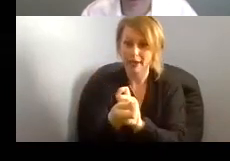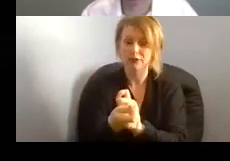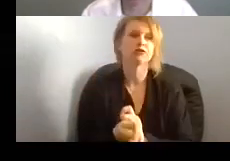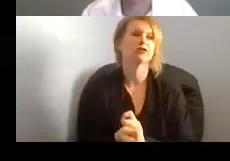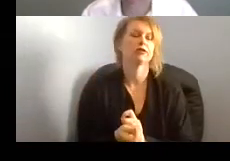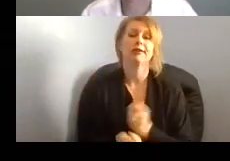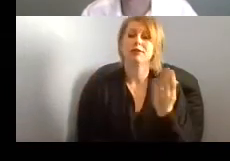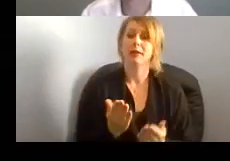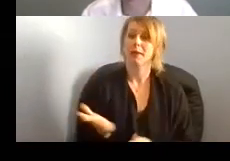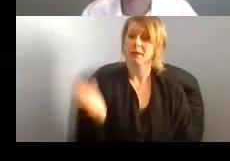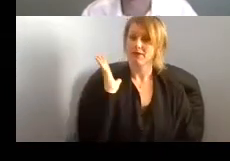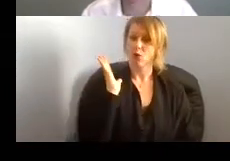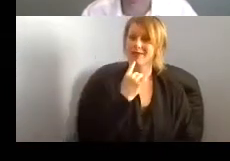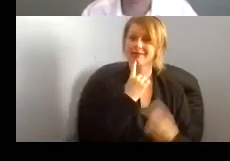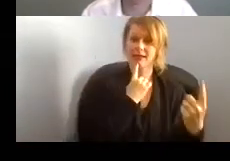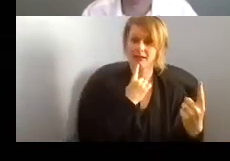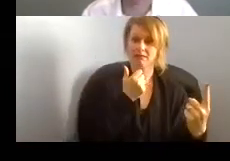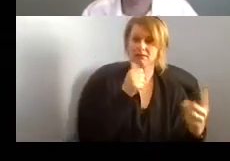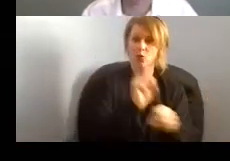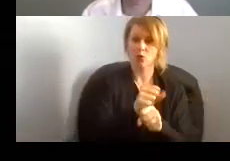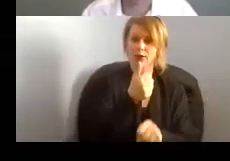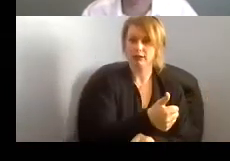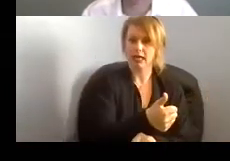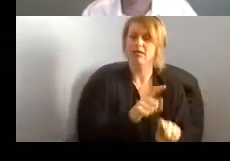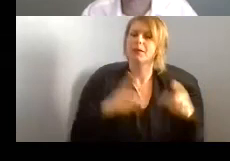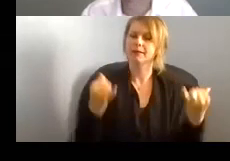solo if they’re having trouble concentrating when they work alone.